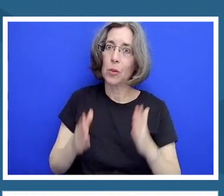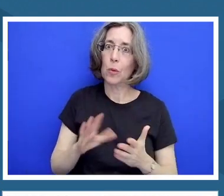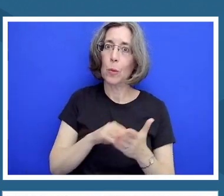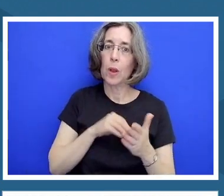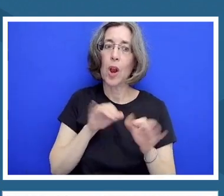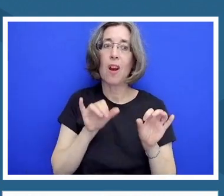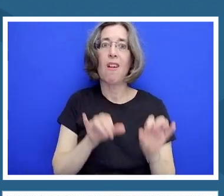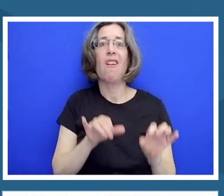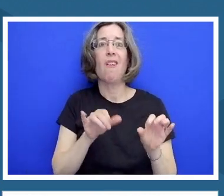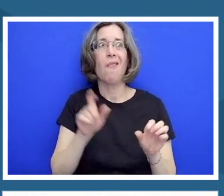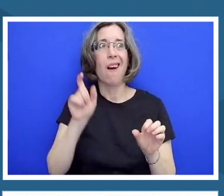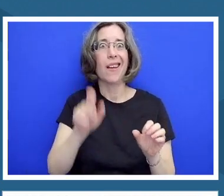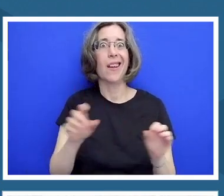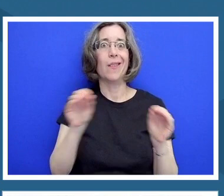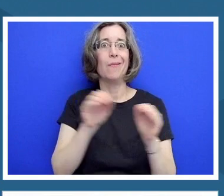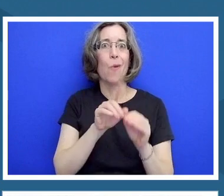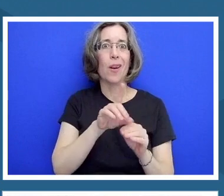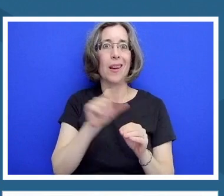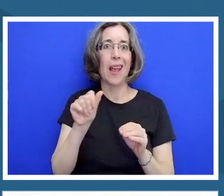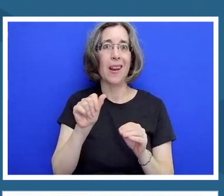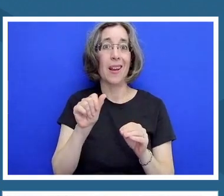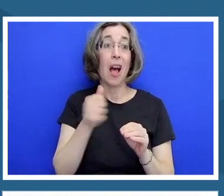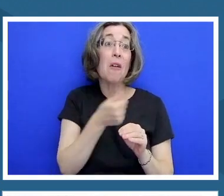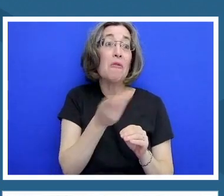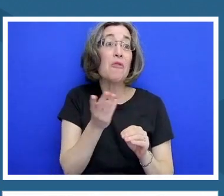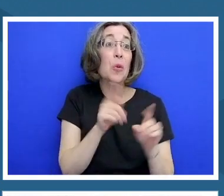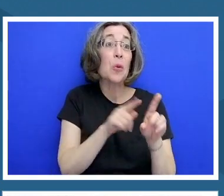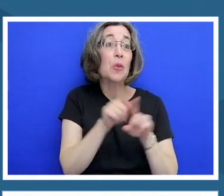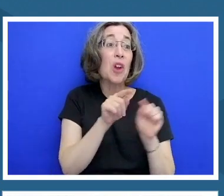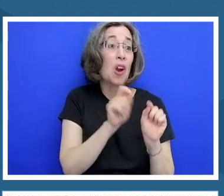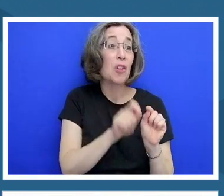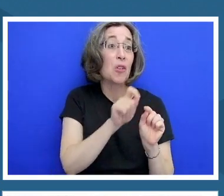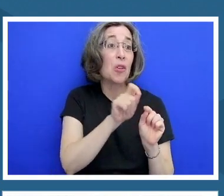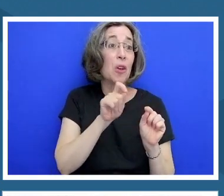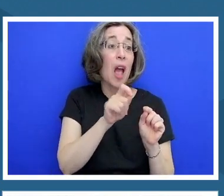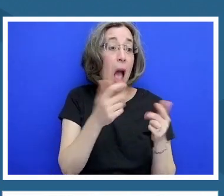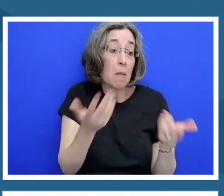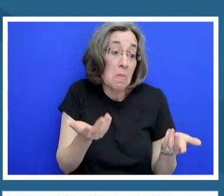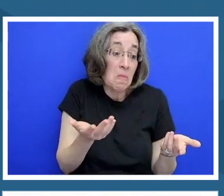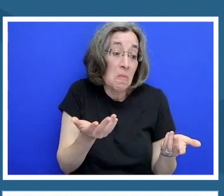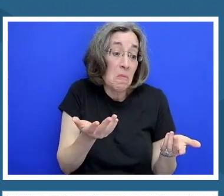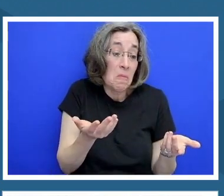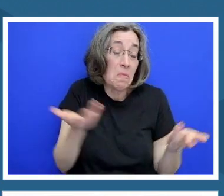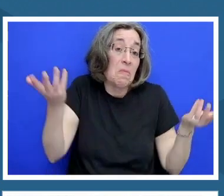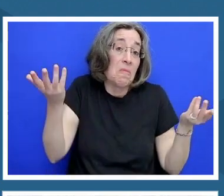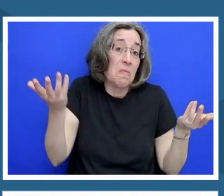right you don't more data is always better you